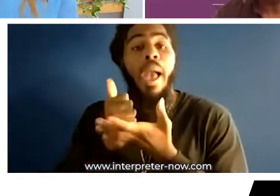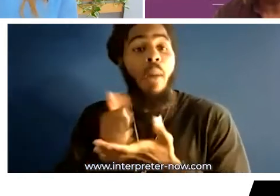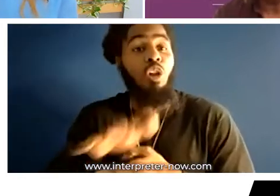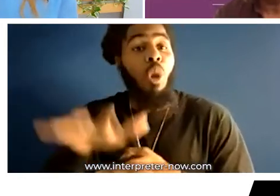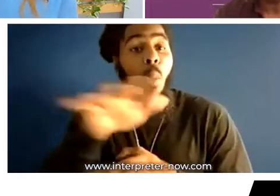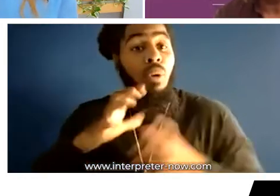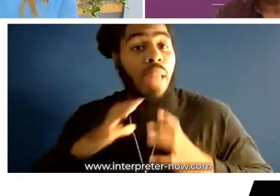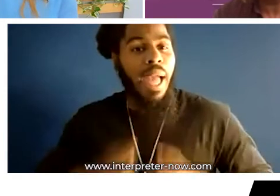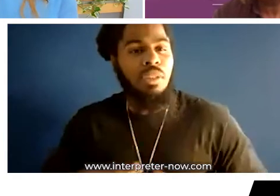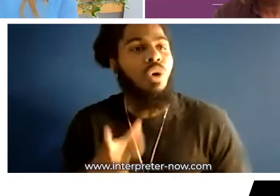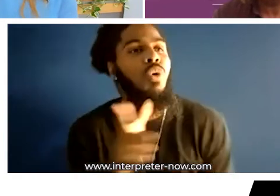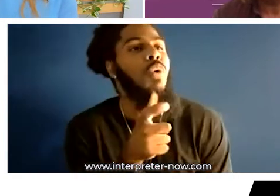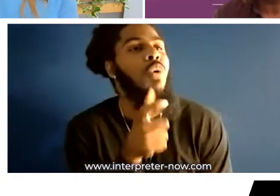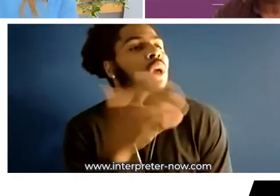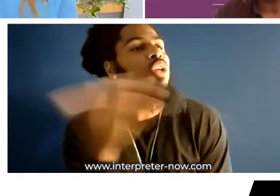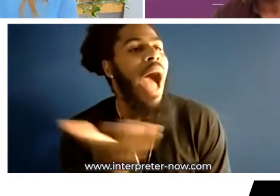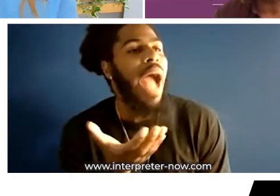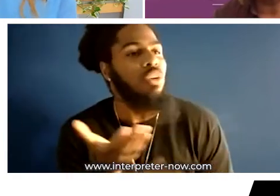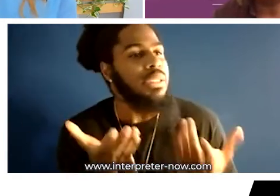are you hiring on your team?" "What is their experience and their background?"